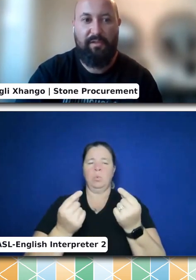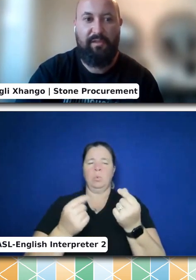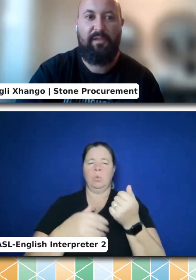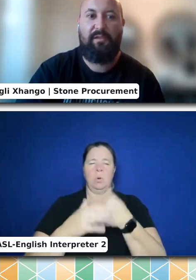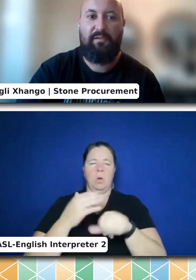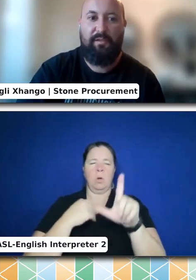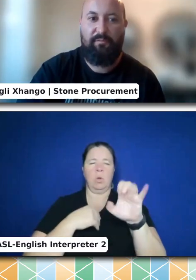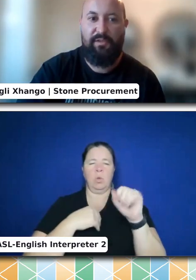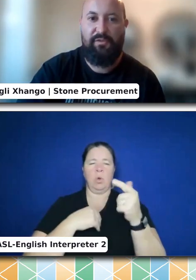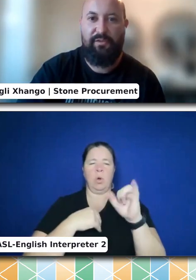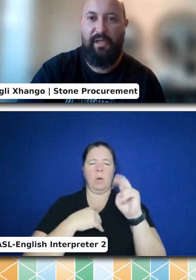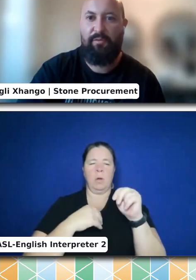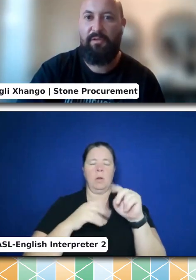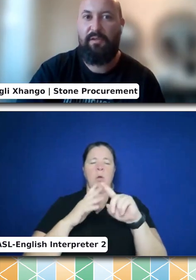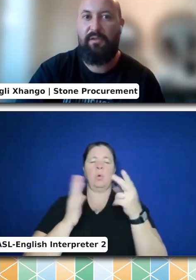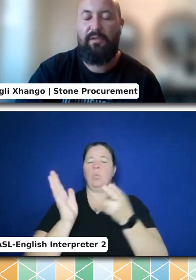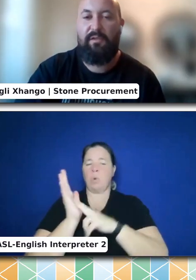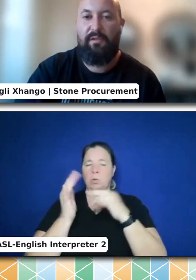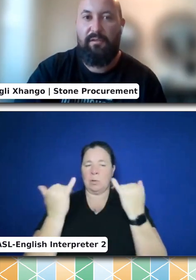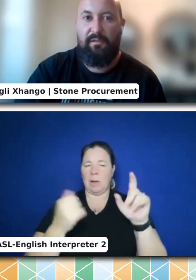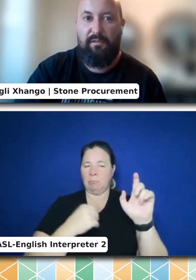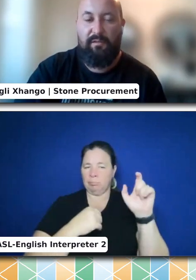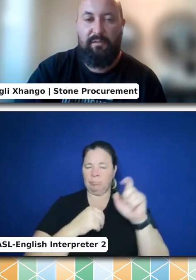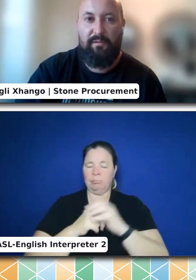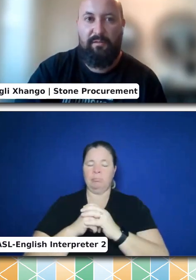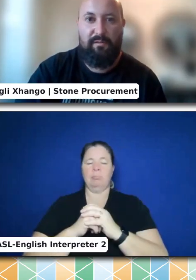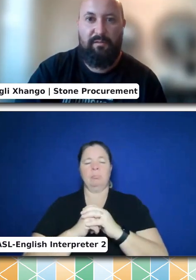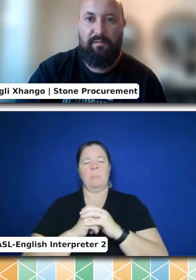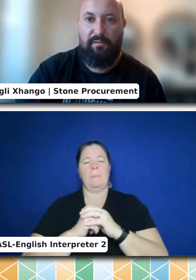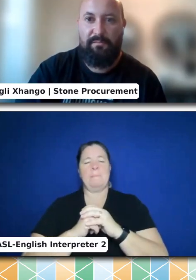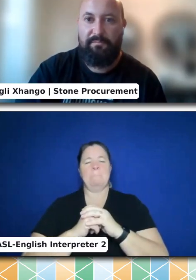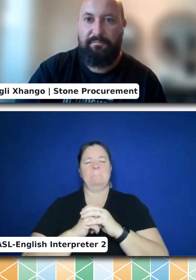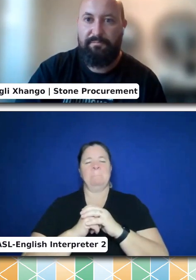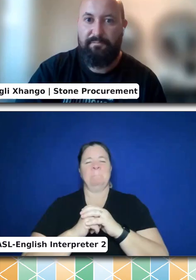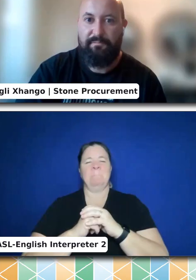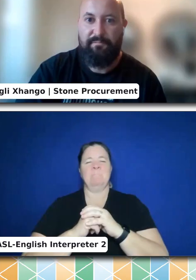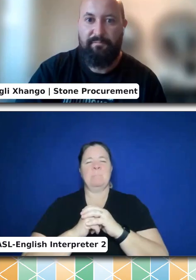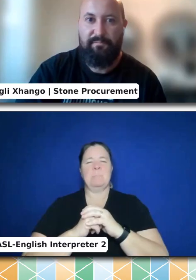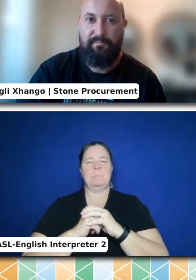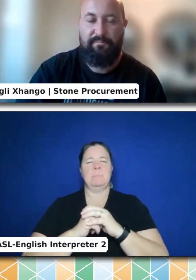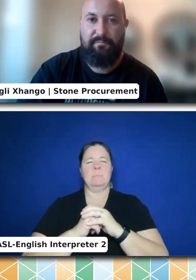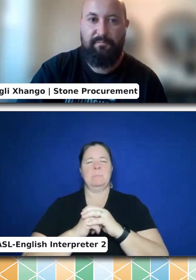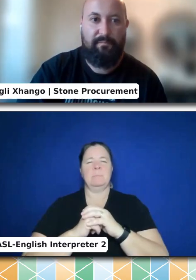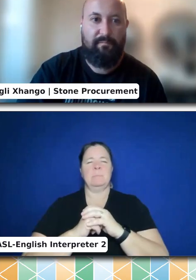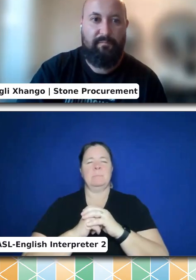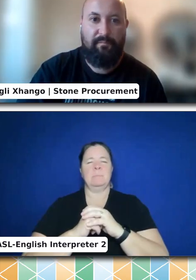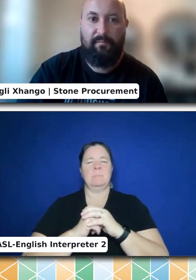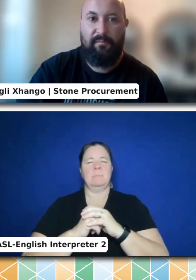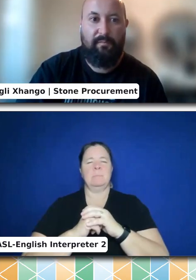Click on register now.